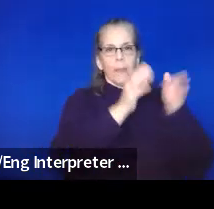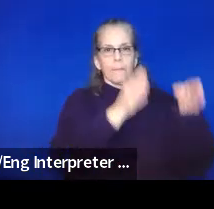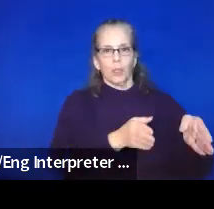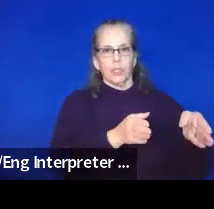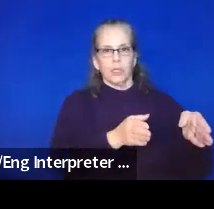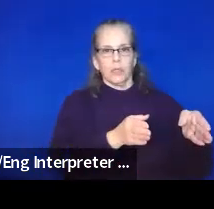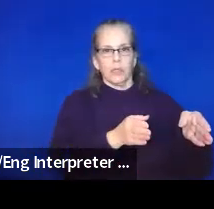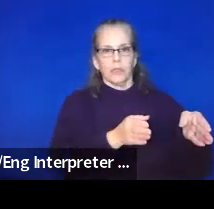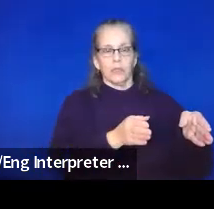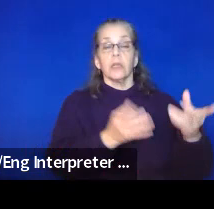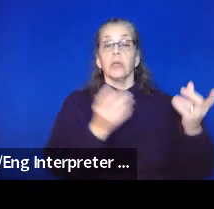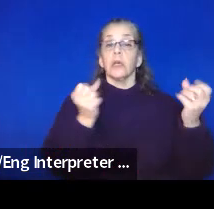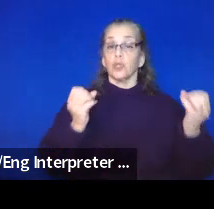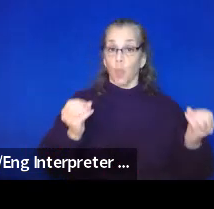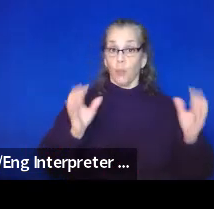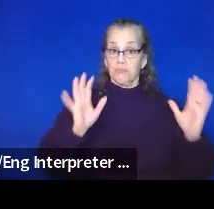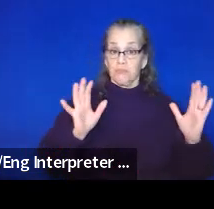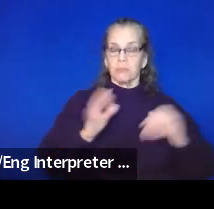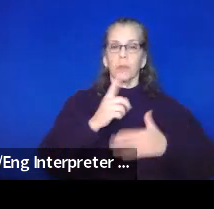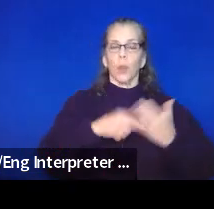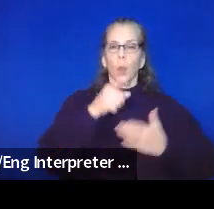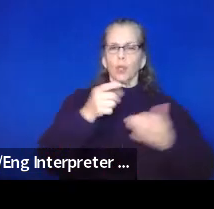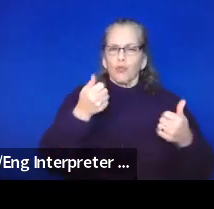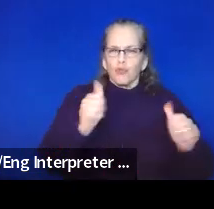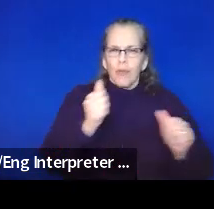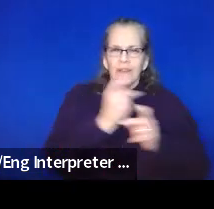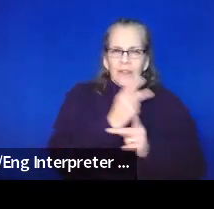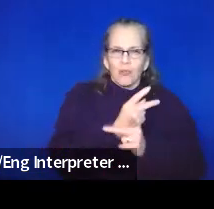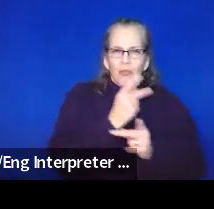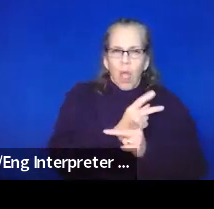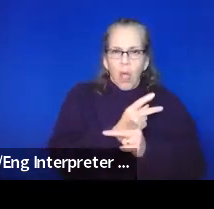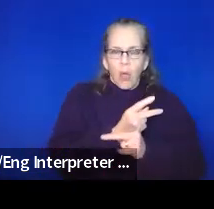So what do people, what you're really trying to figure out is what people mean beyond what